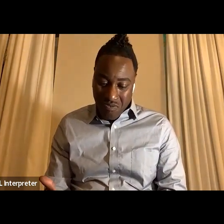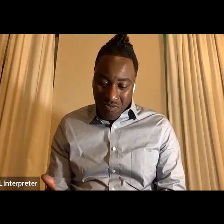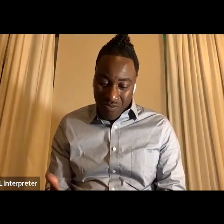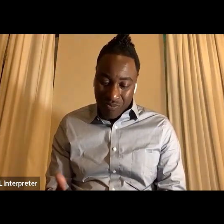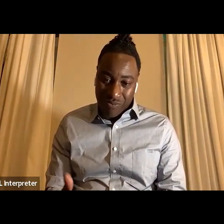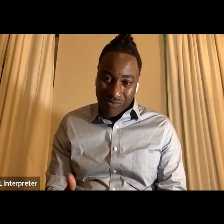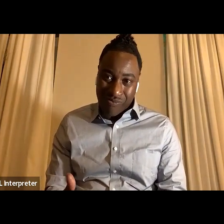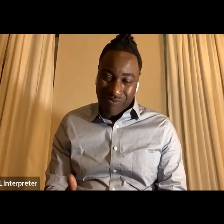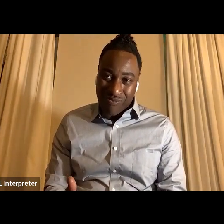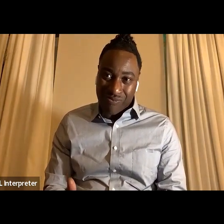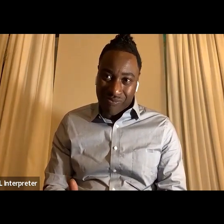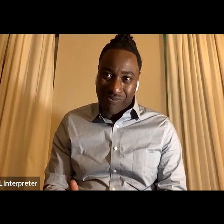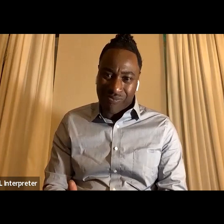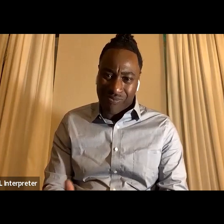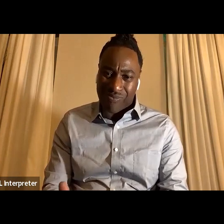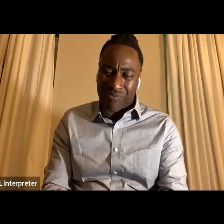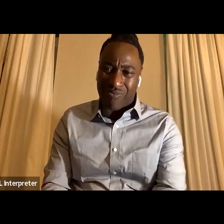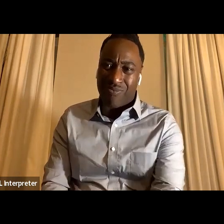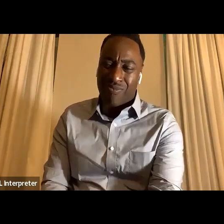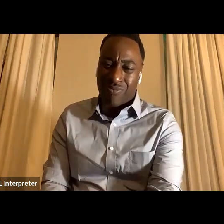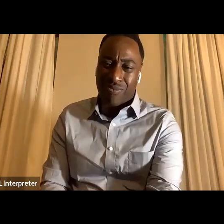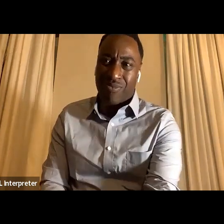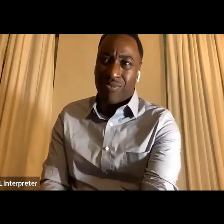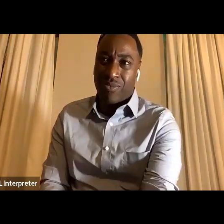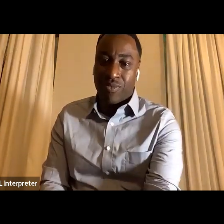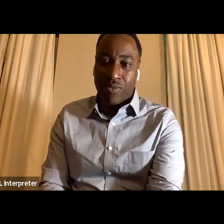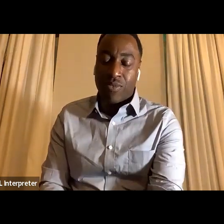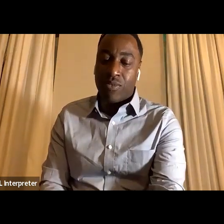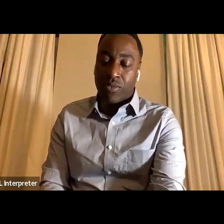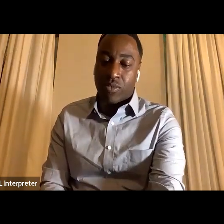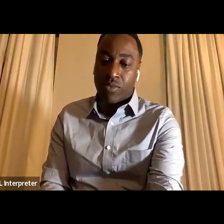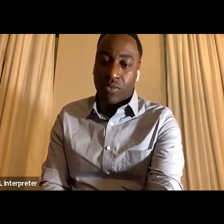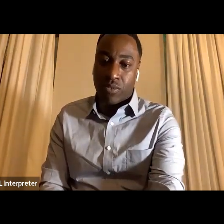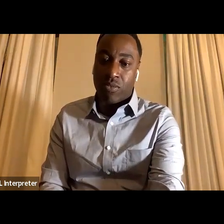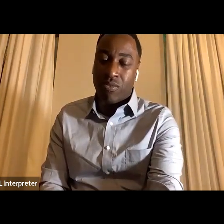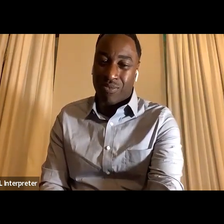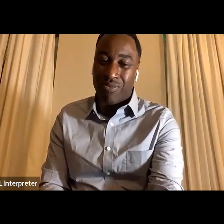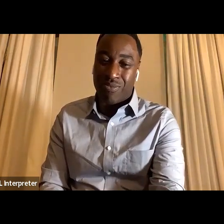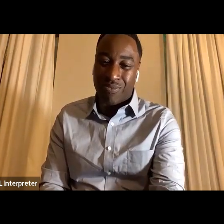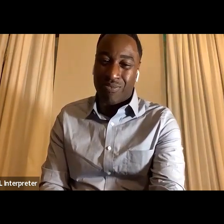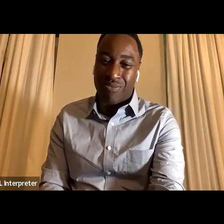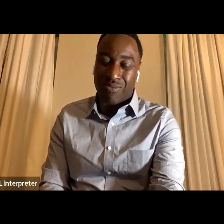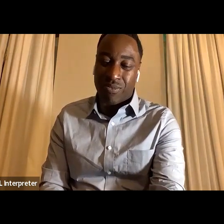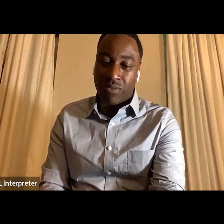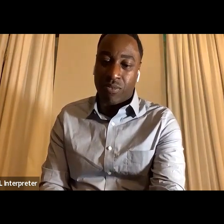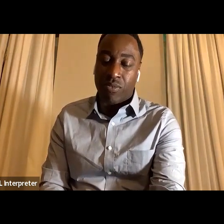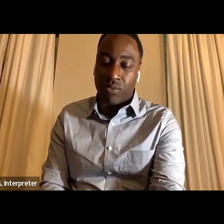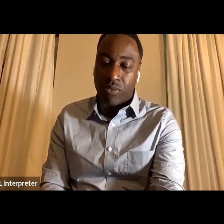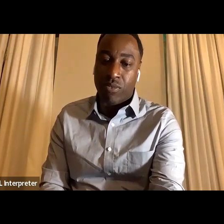Oh, gosh, yes. I have a question for you guys individually. So for you alone, I have a question.